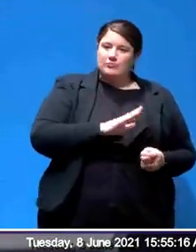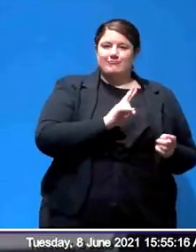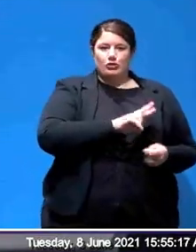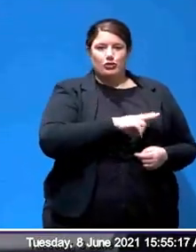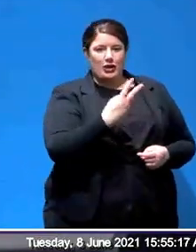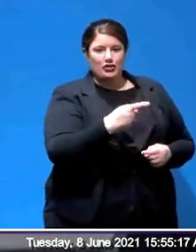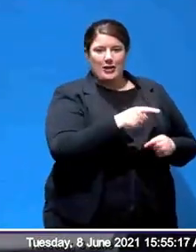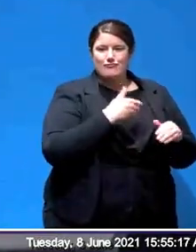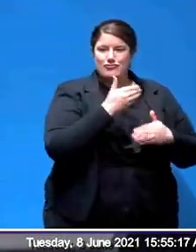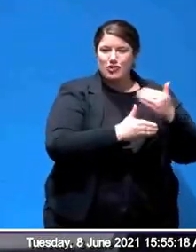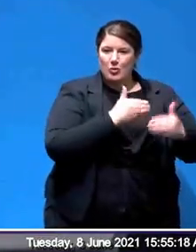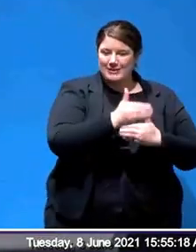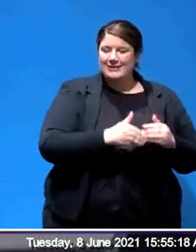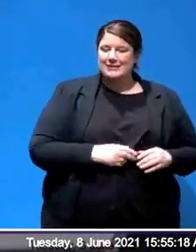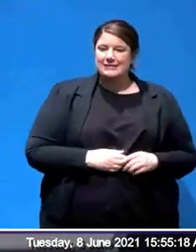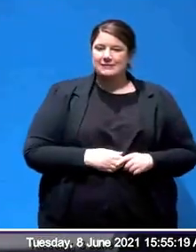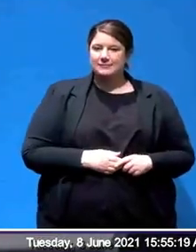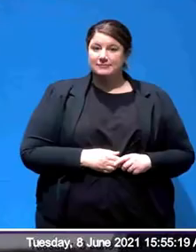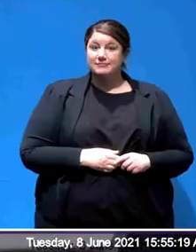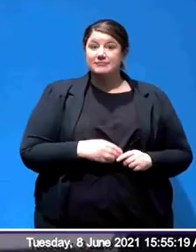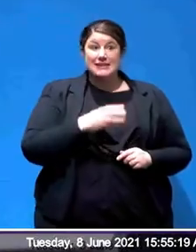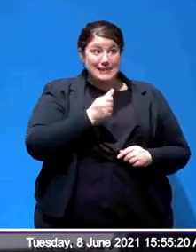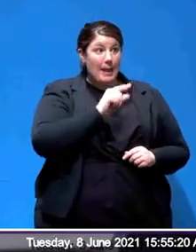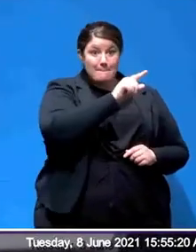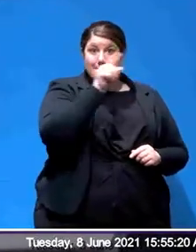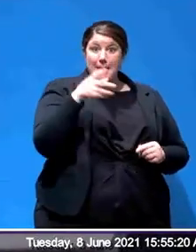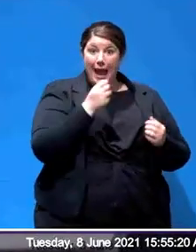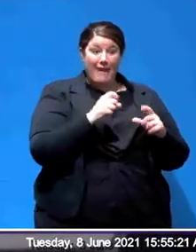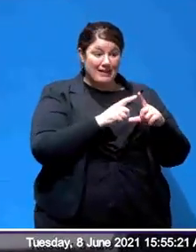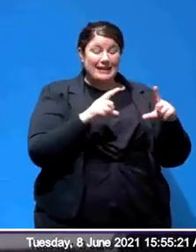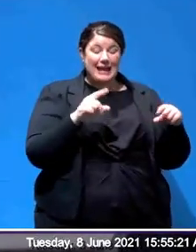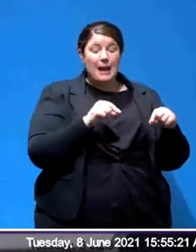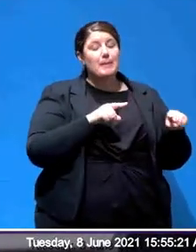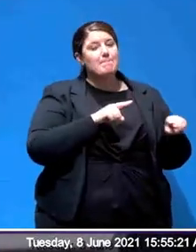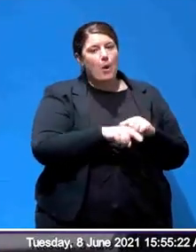Some clients, of course, do have debit cards. But a vast majority of our clients don't.